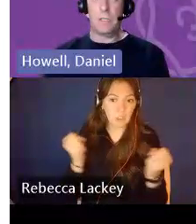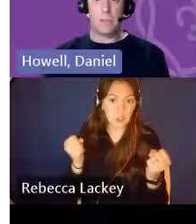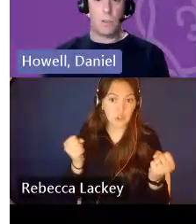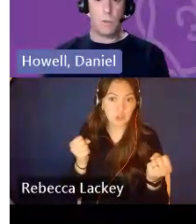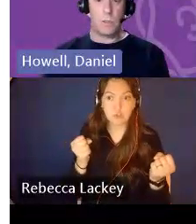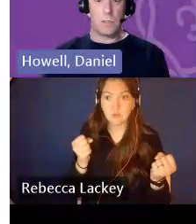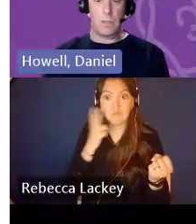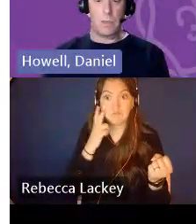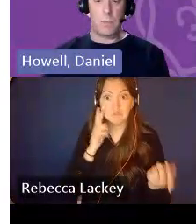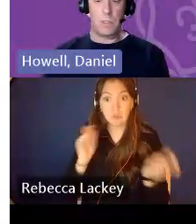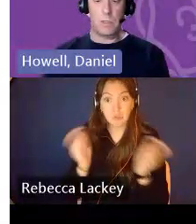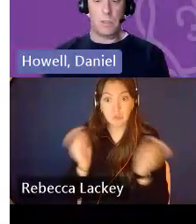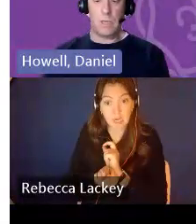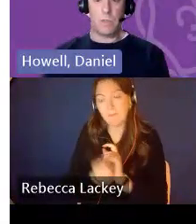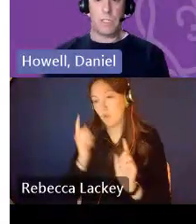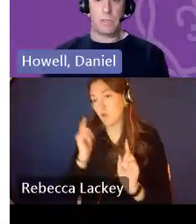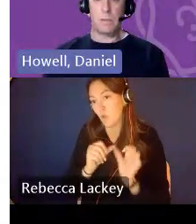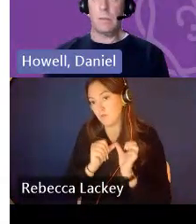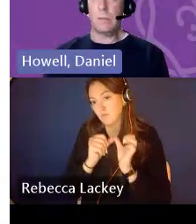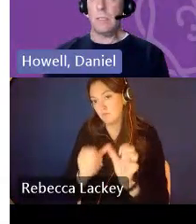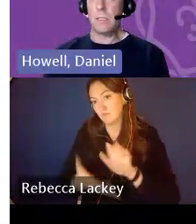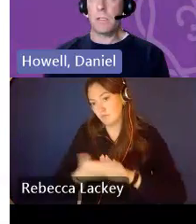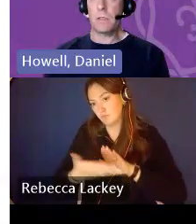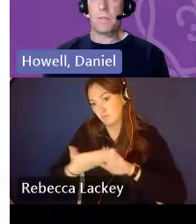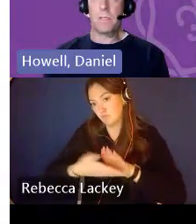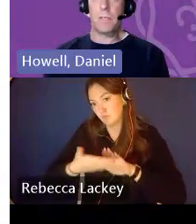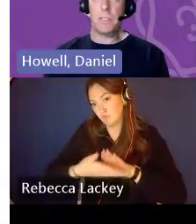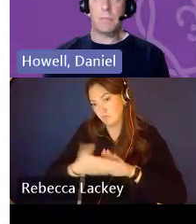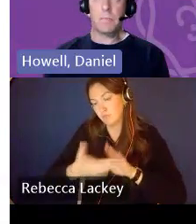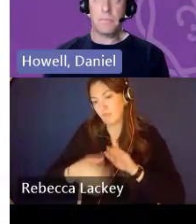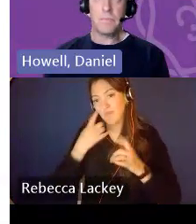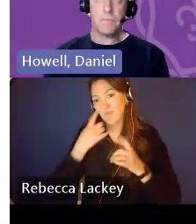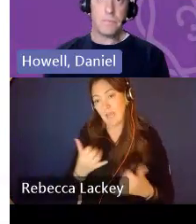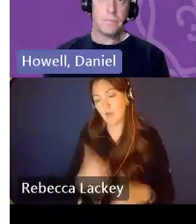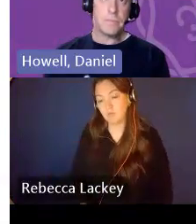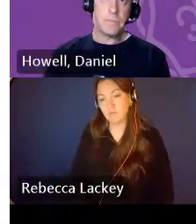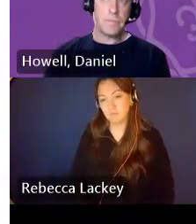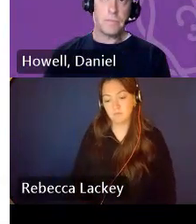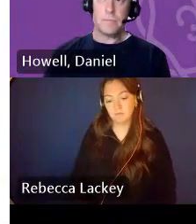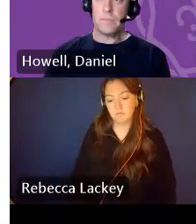but that is the goal is to keep the bridge operational in the current configuration.